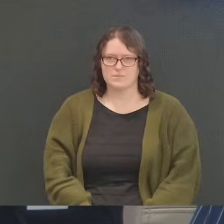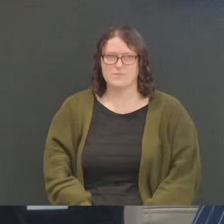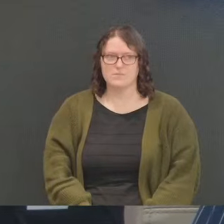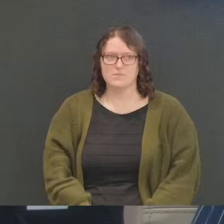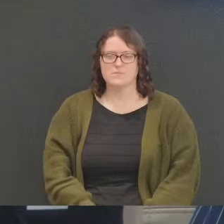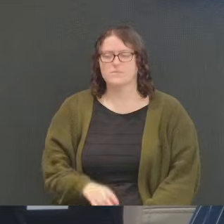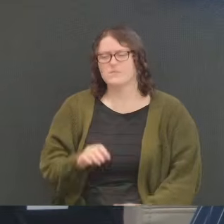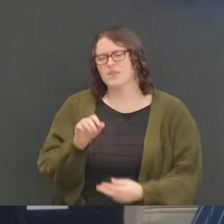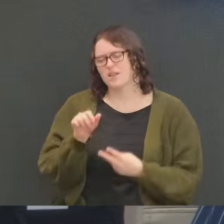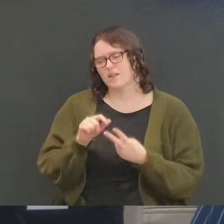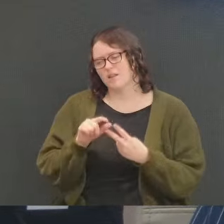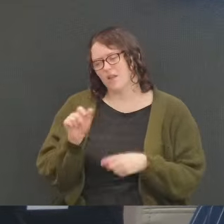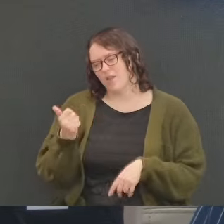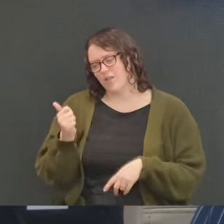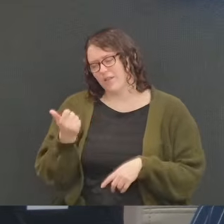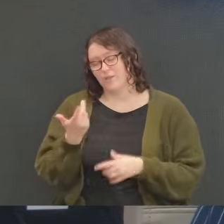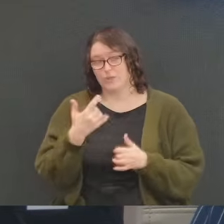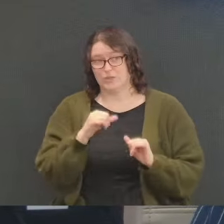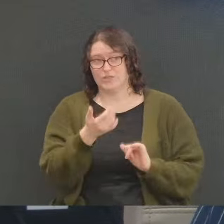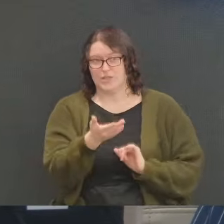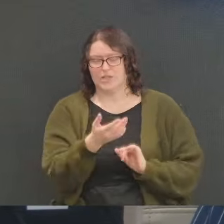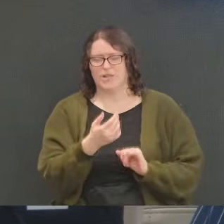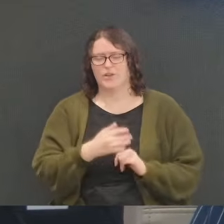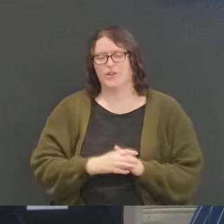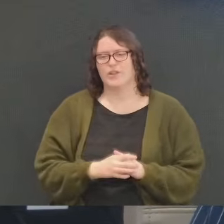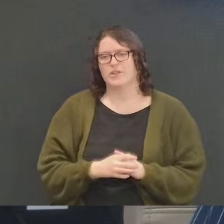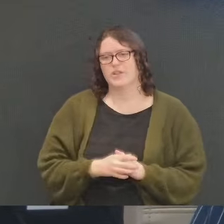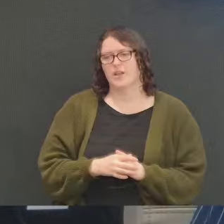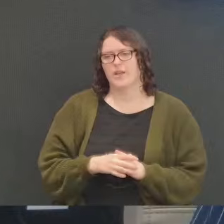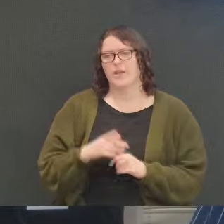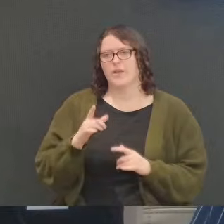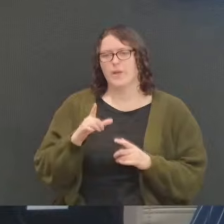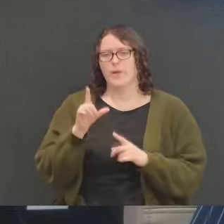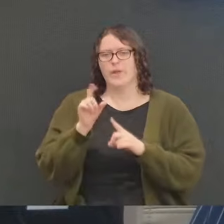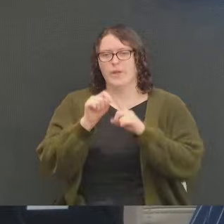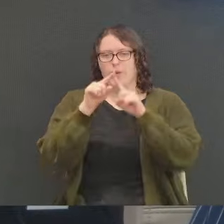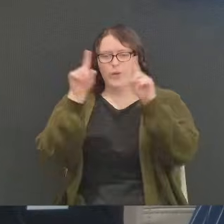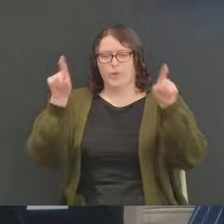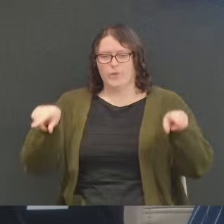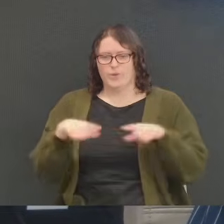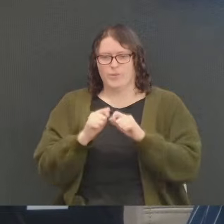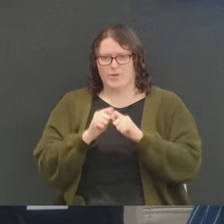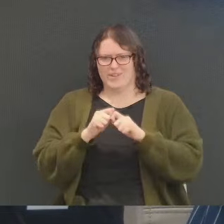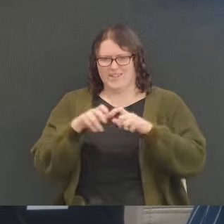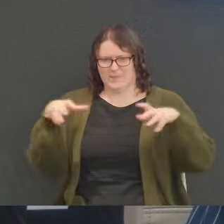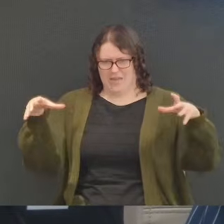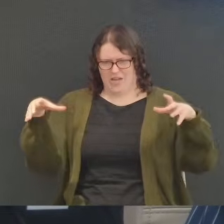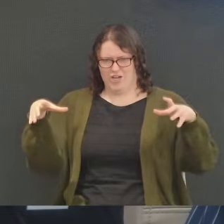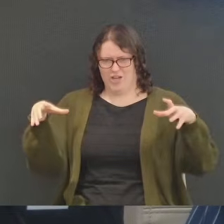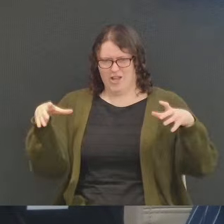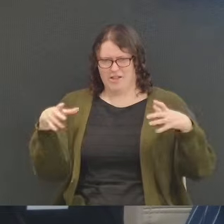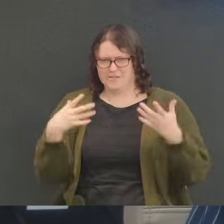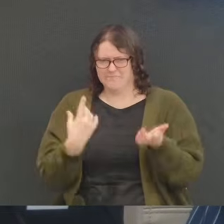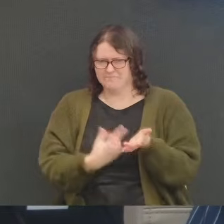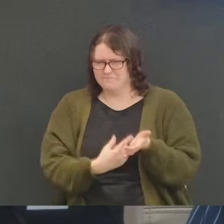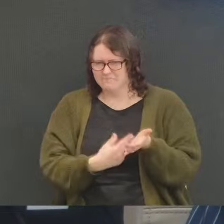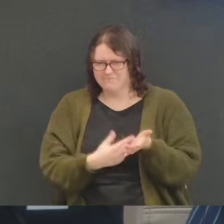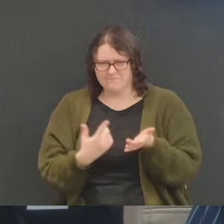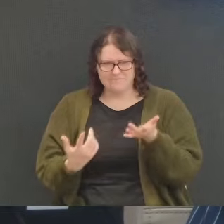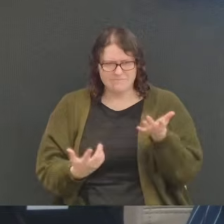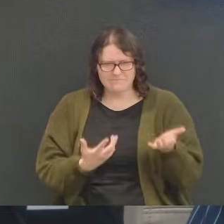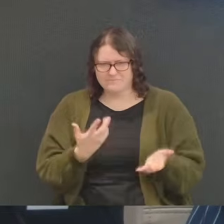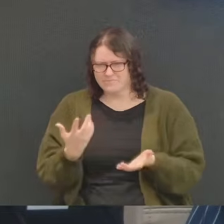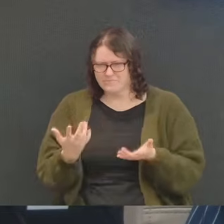other thing while you're still up here, this is a scoreboard expansion. Talk about why does it need